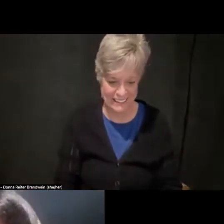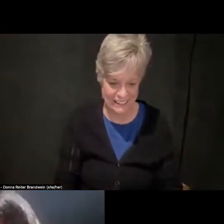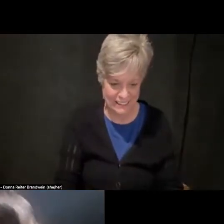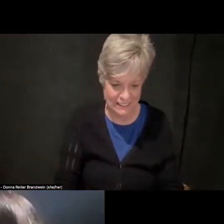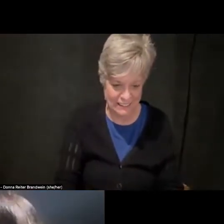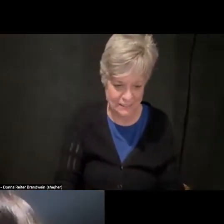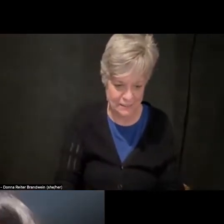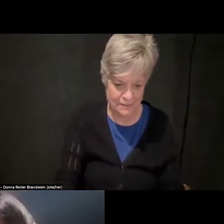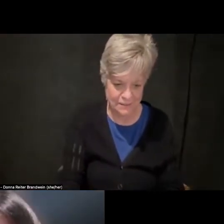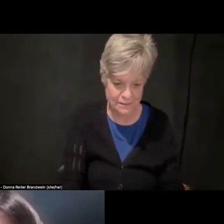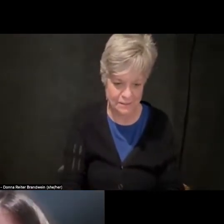Thanks Toni.